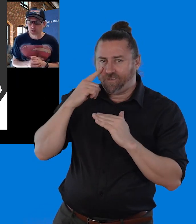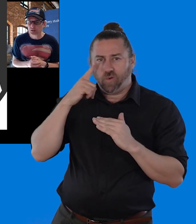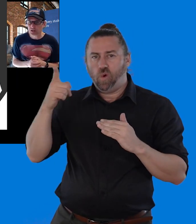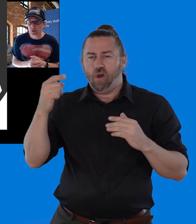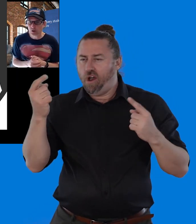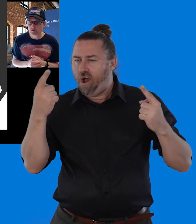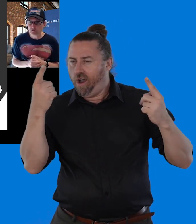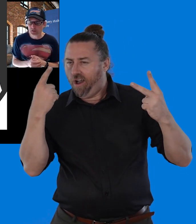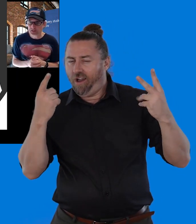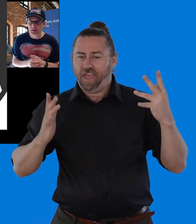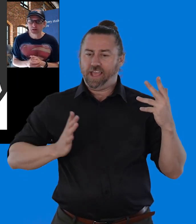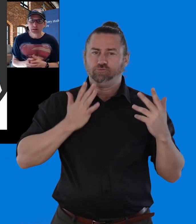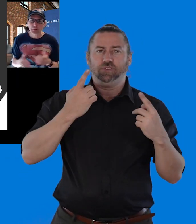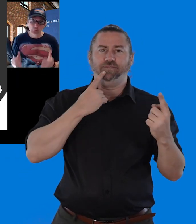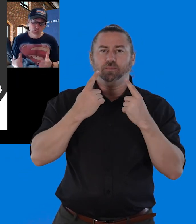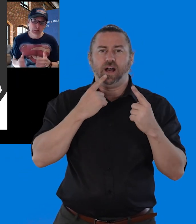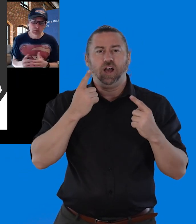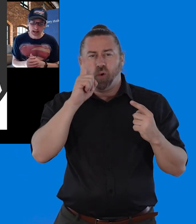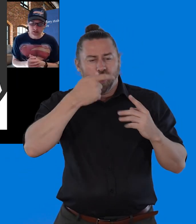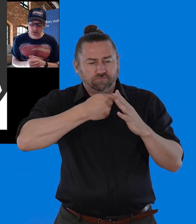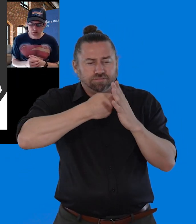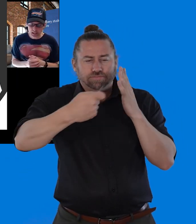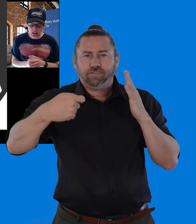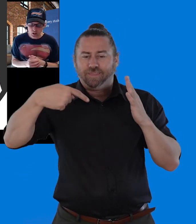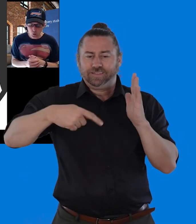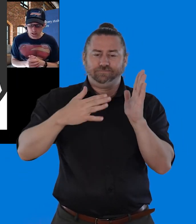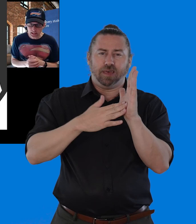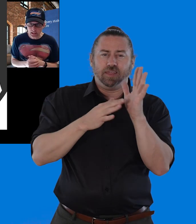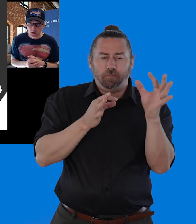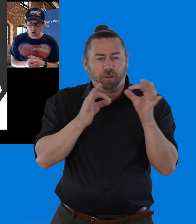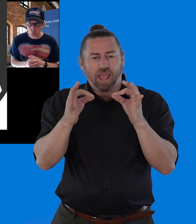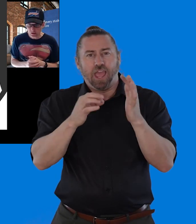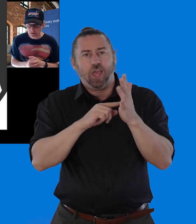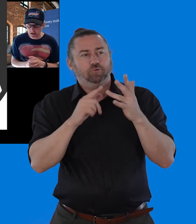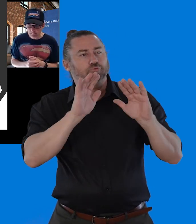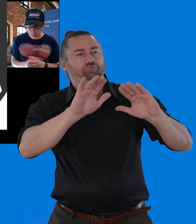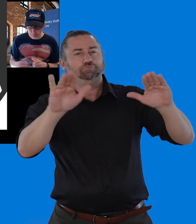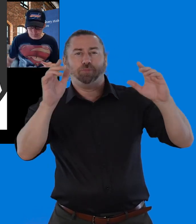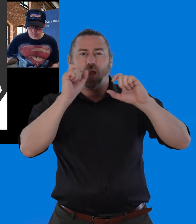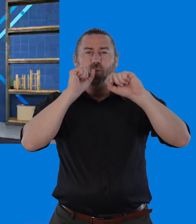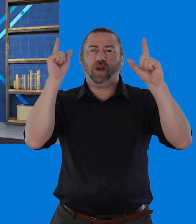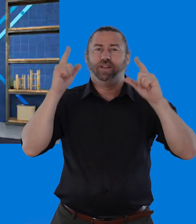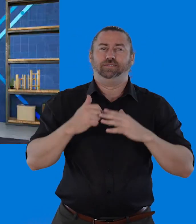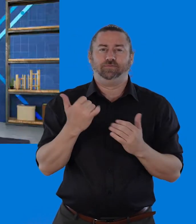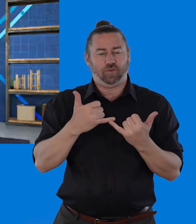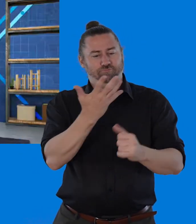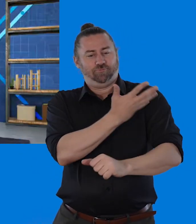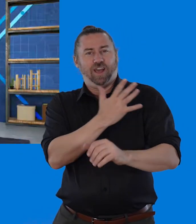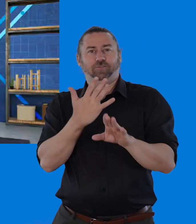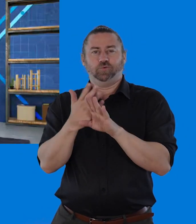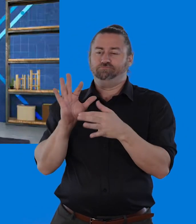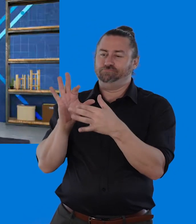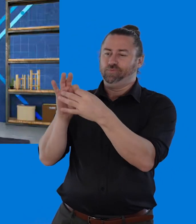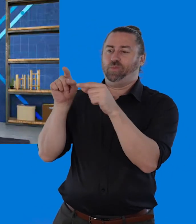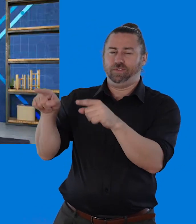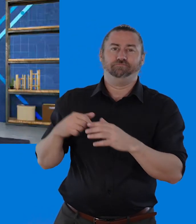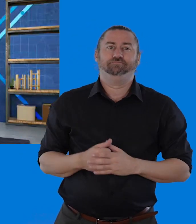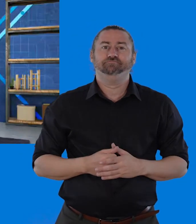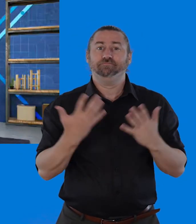see what's going on for this month, but we're really proud to be working with them. OK, so on that note, we're done for the day.